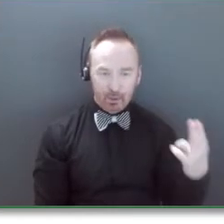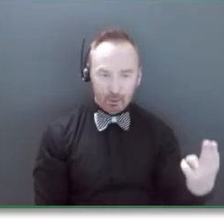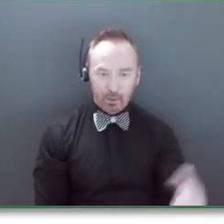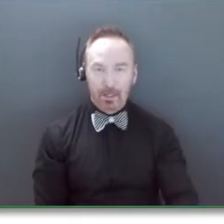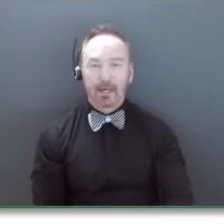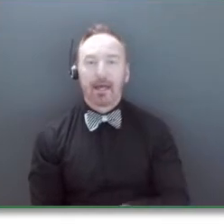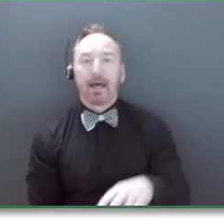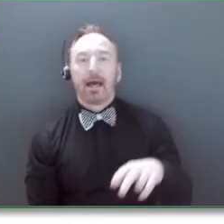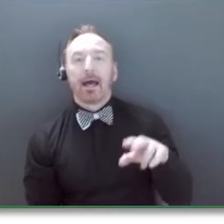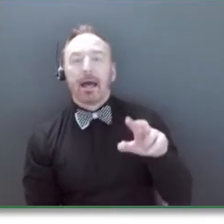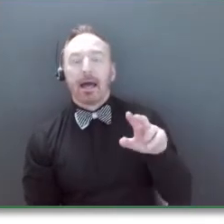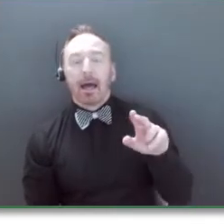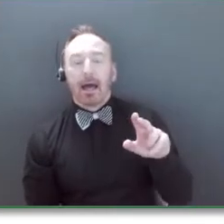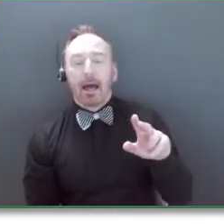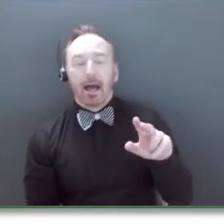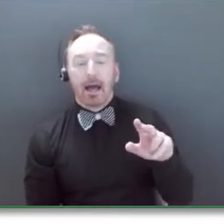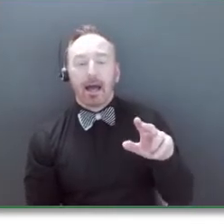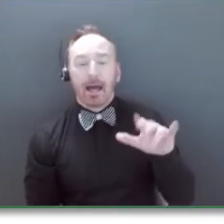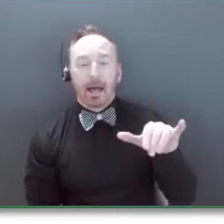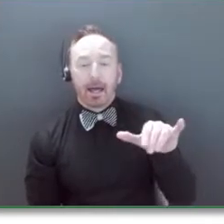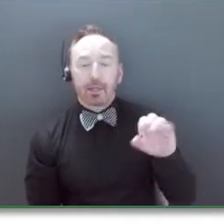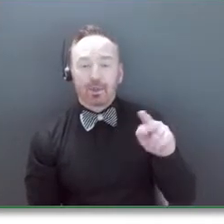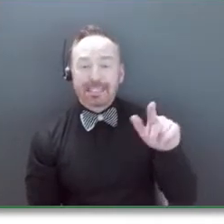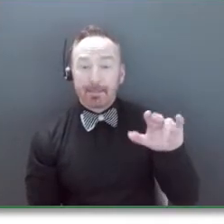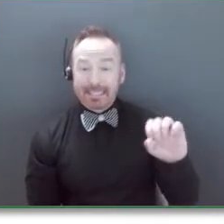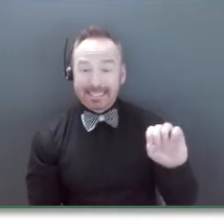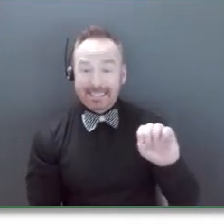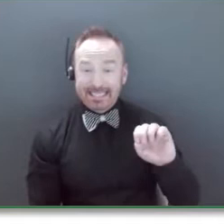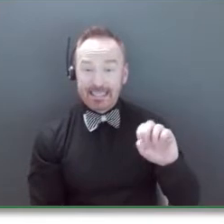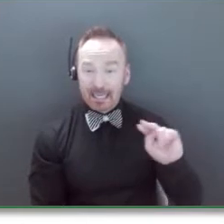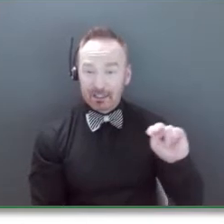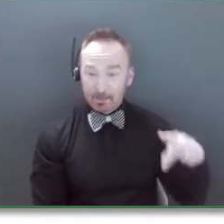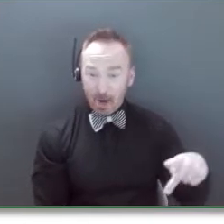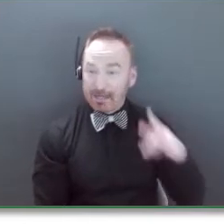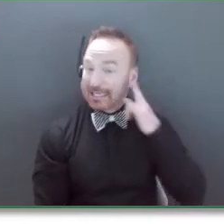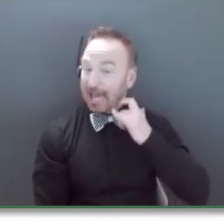Yosemite National Park in California, the Grand Canyon